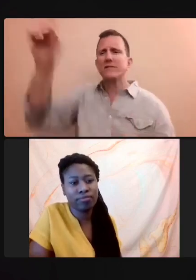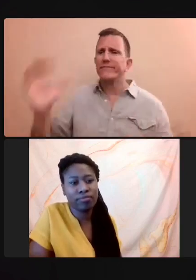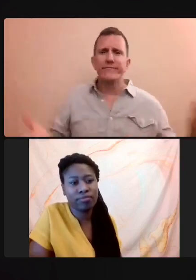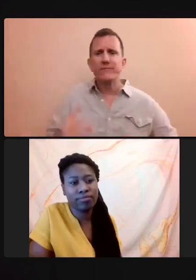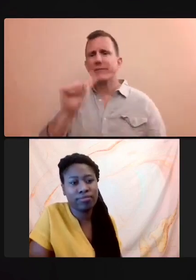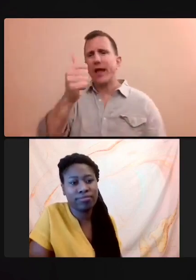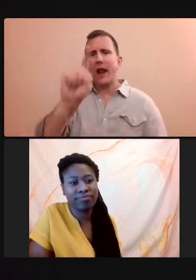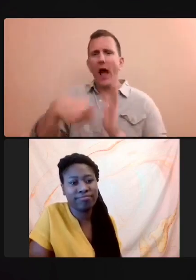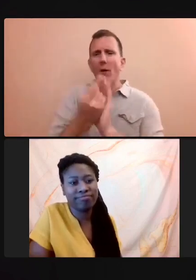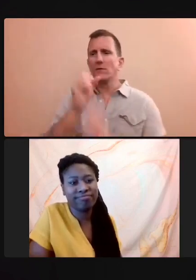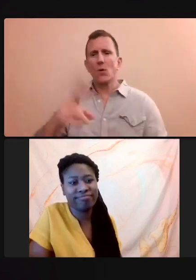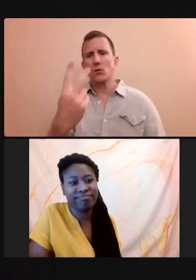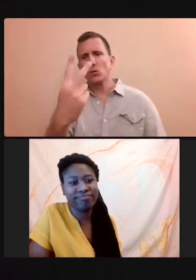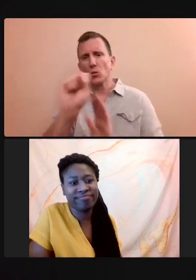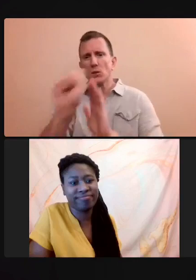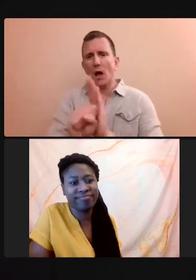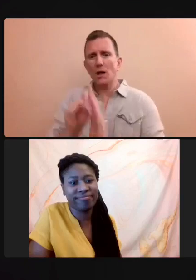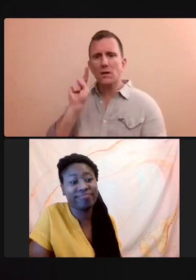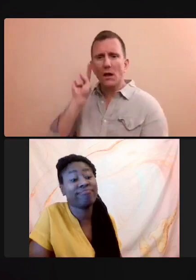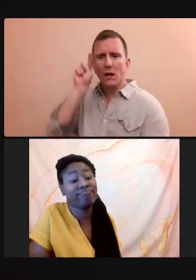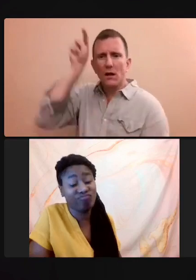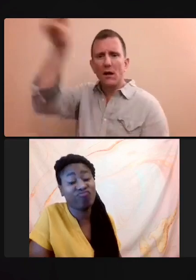to not attend ITP programs that don't have any deaf teachers,